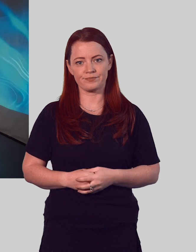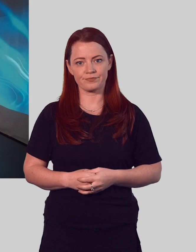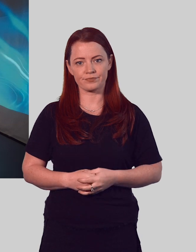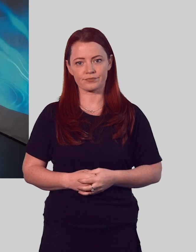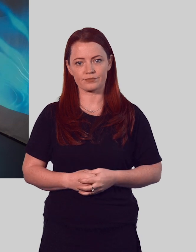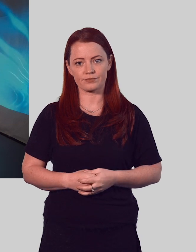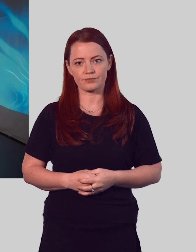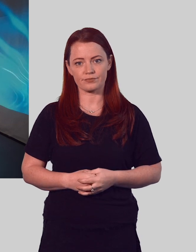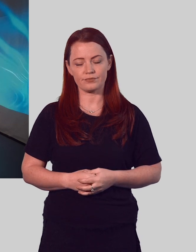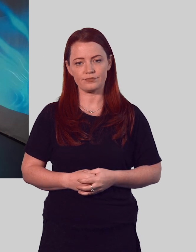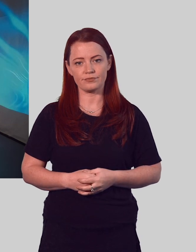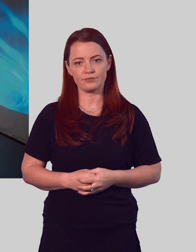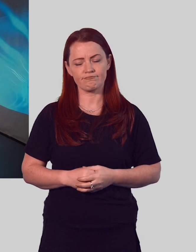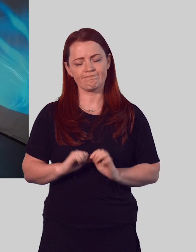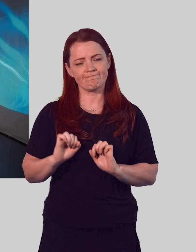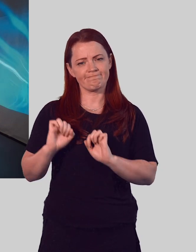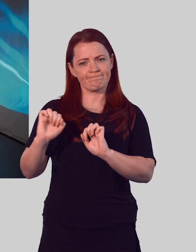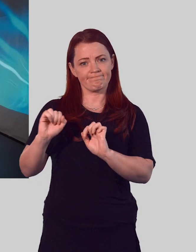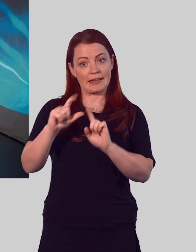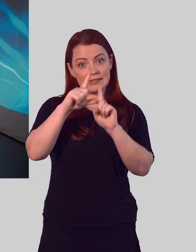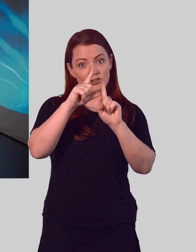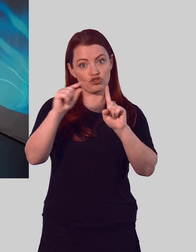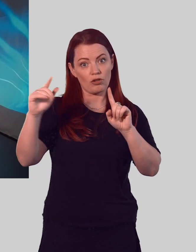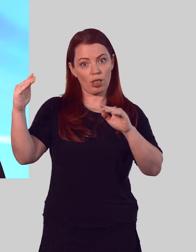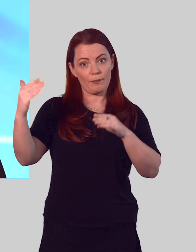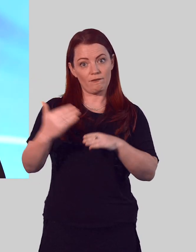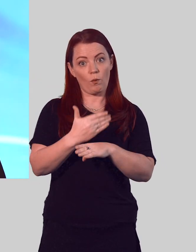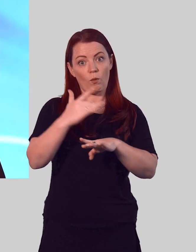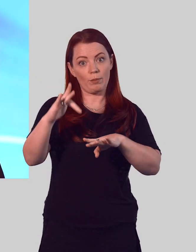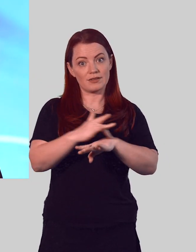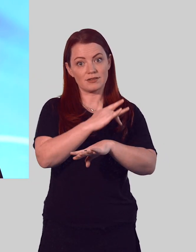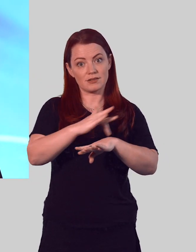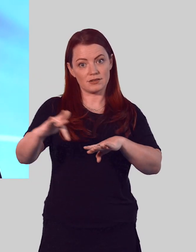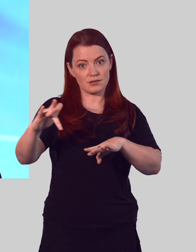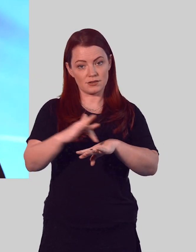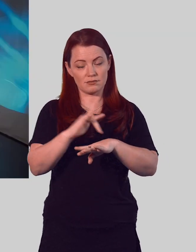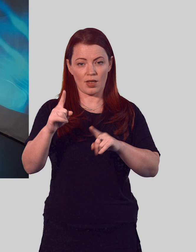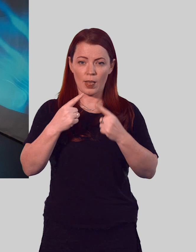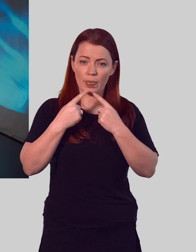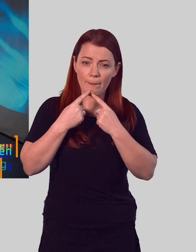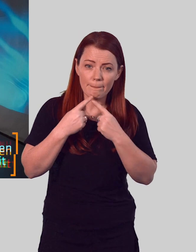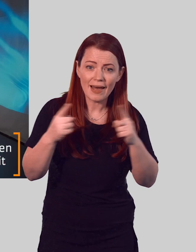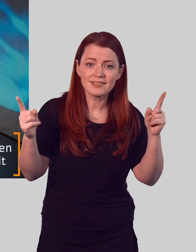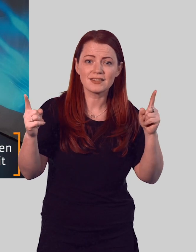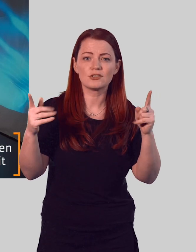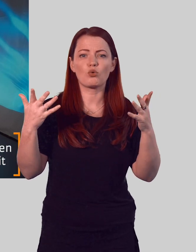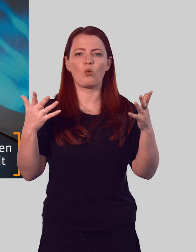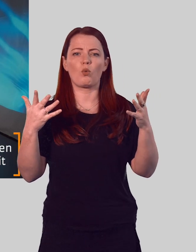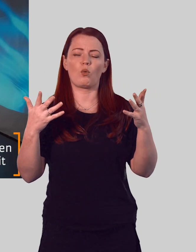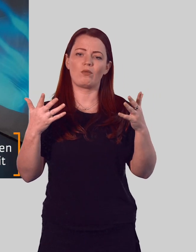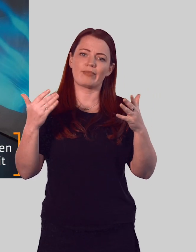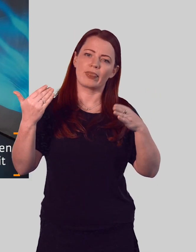In Coney's digital performance The Delegation, the message or rather the gesture as Tassos Stevens,